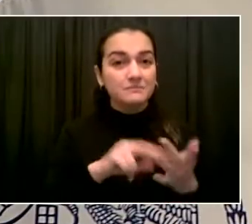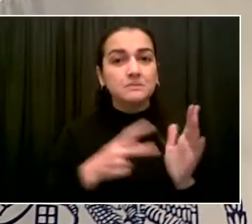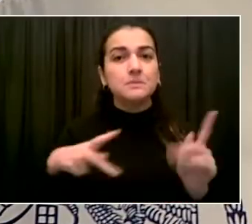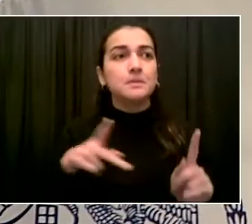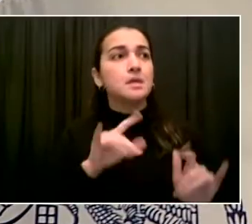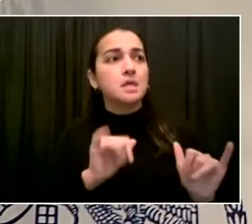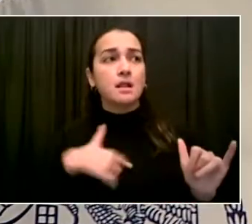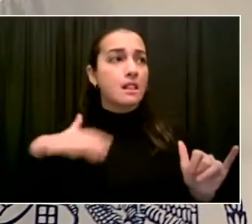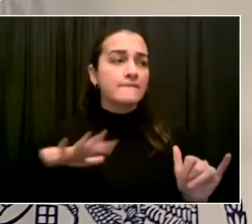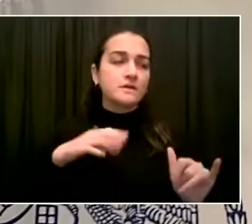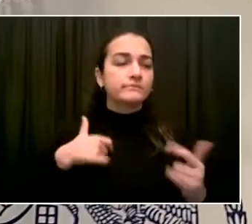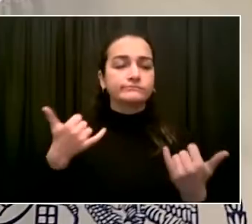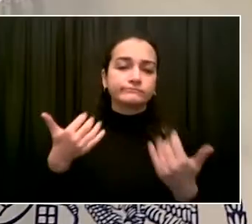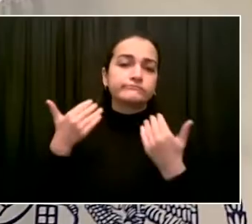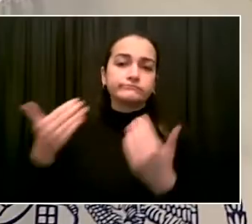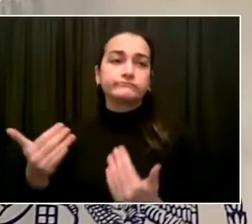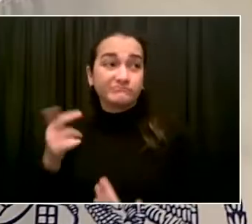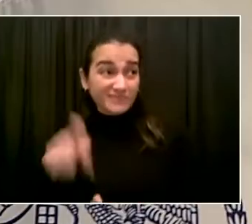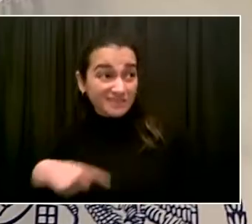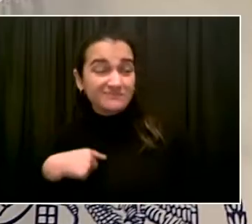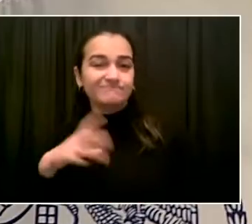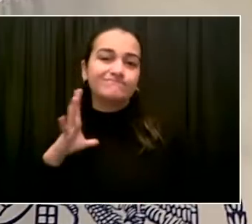VACCINATED, IT HAS BEEN TRUE OF EVERY SINGLE MANDATE.